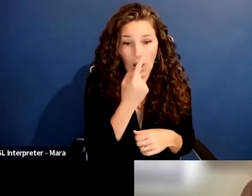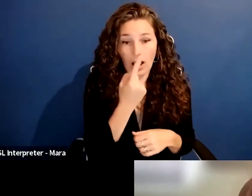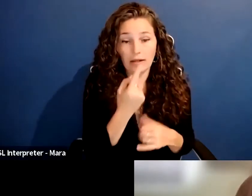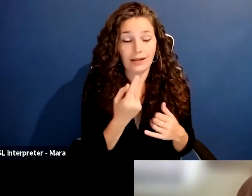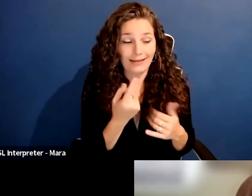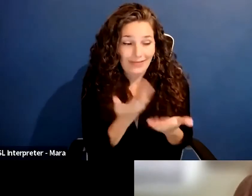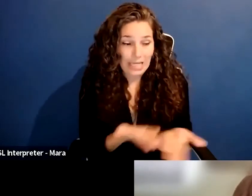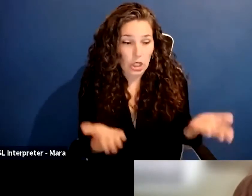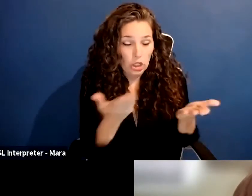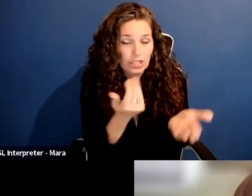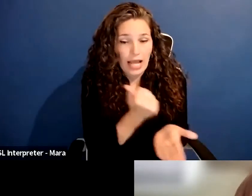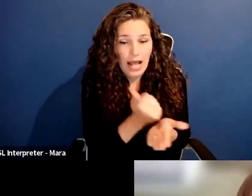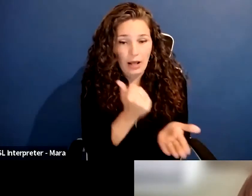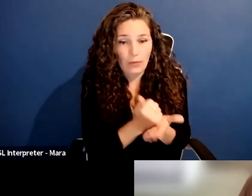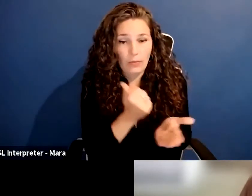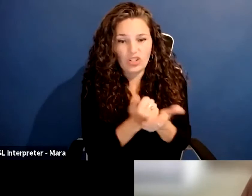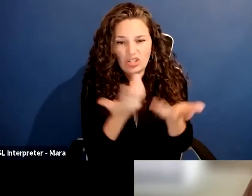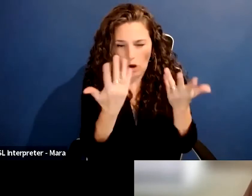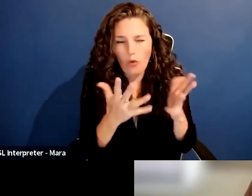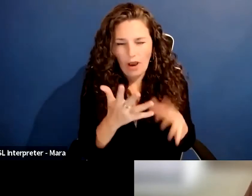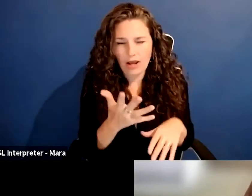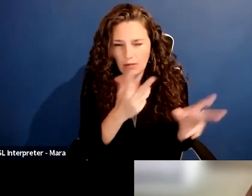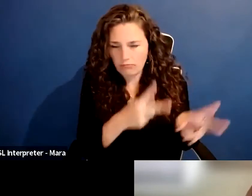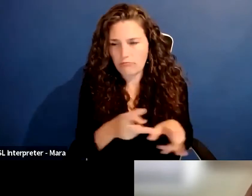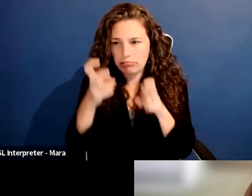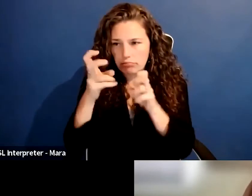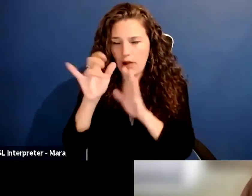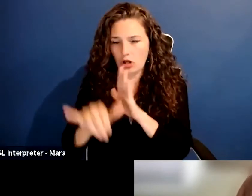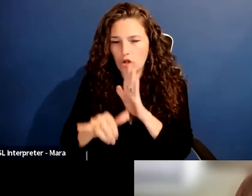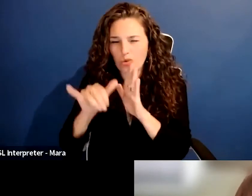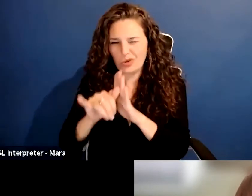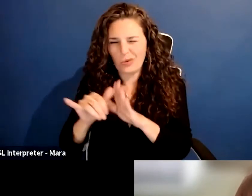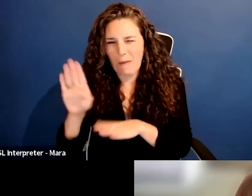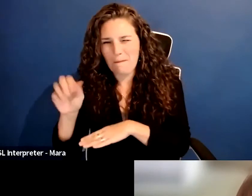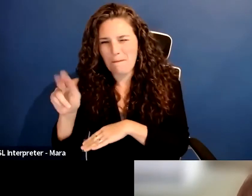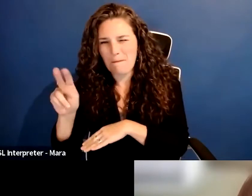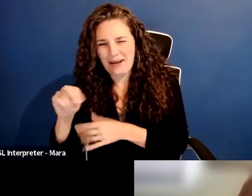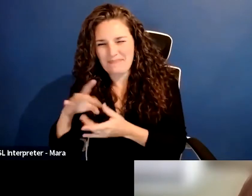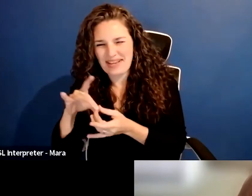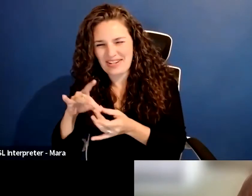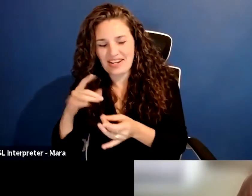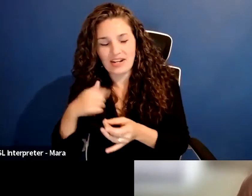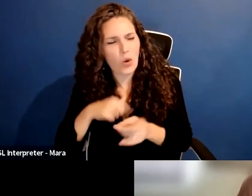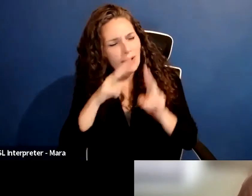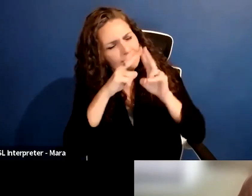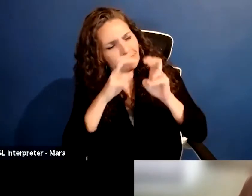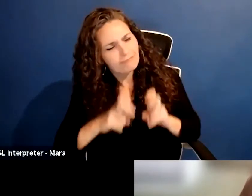which is on the YouTube channel, as Ben said, we looked at all of the support offered